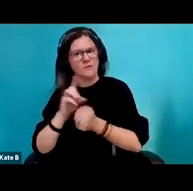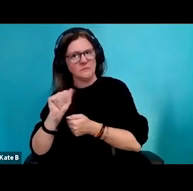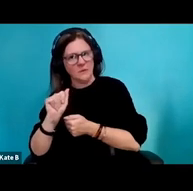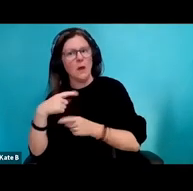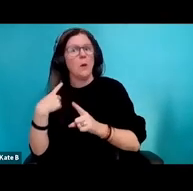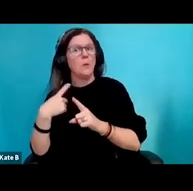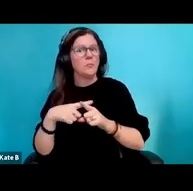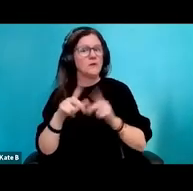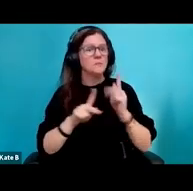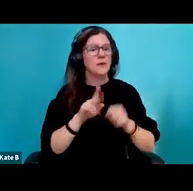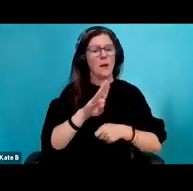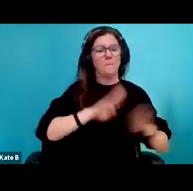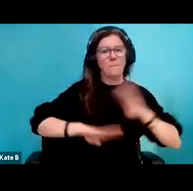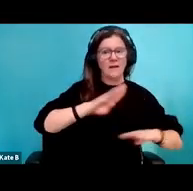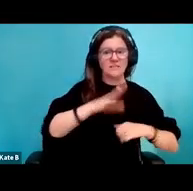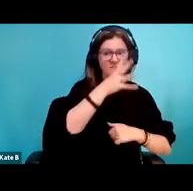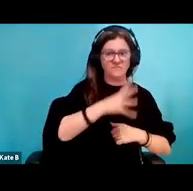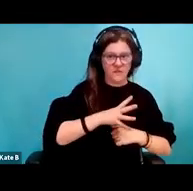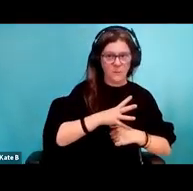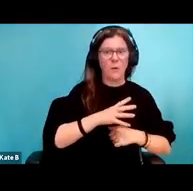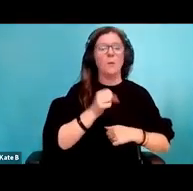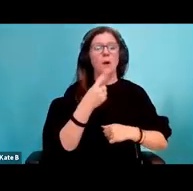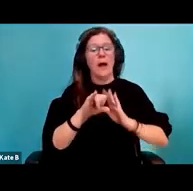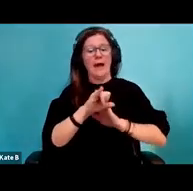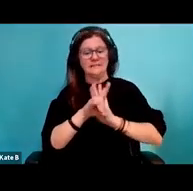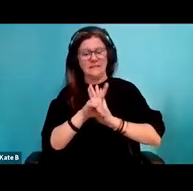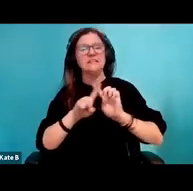may be biologically female but identify with the different gender, there is a prevailing